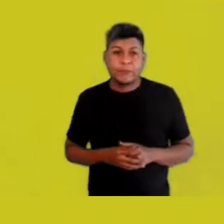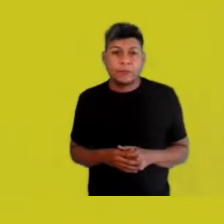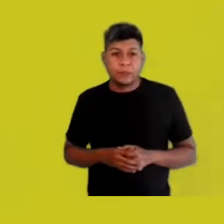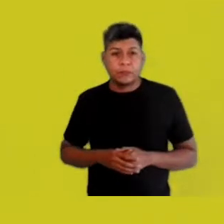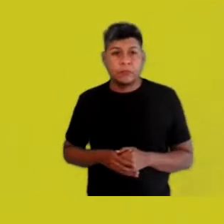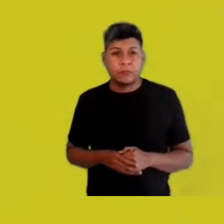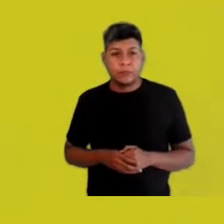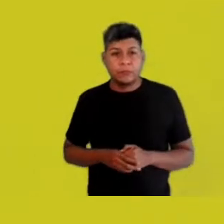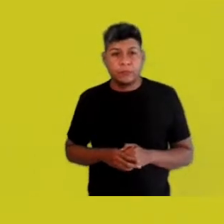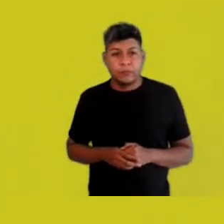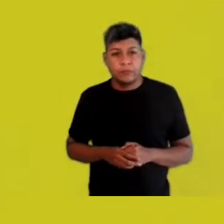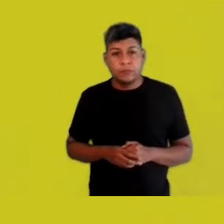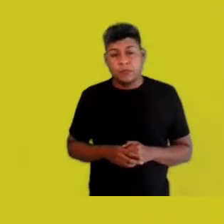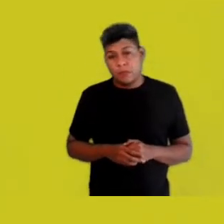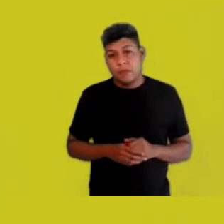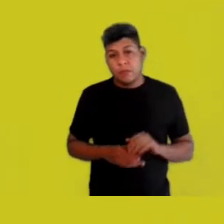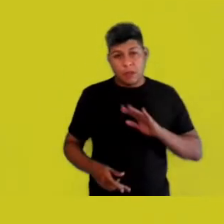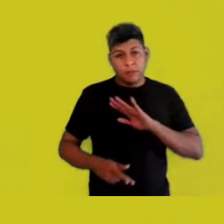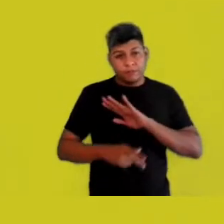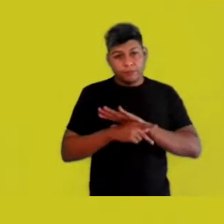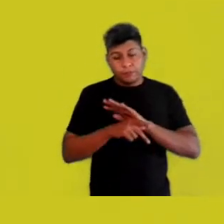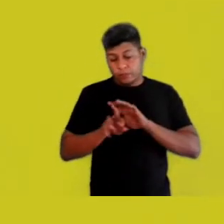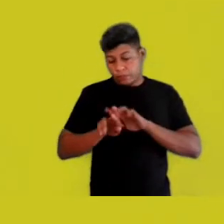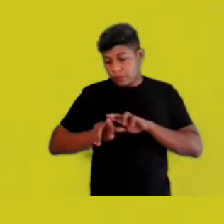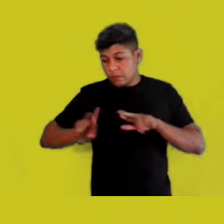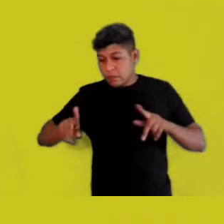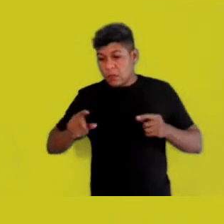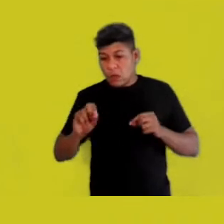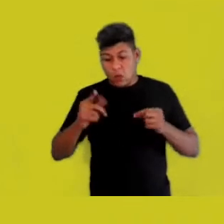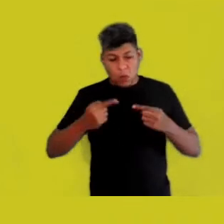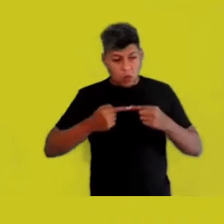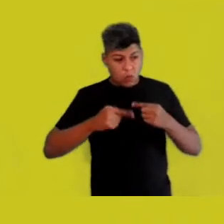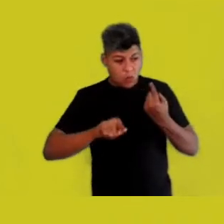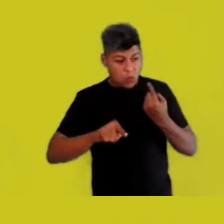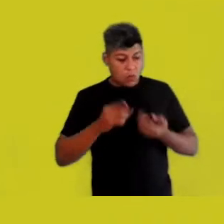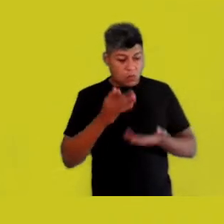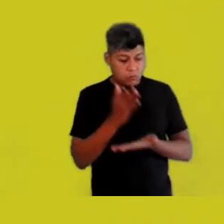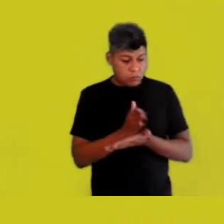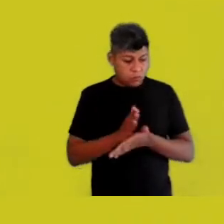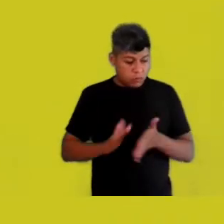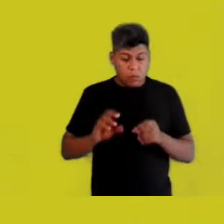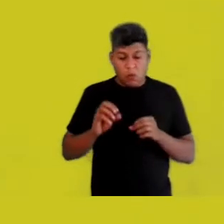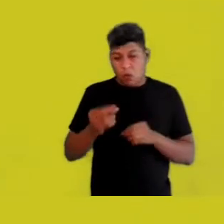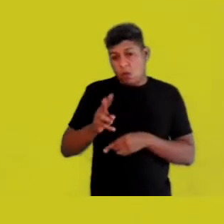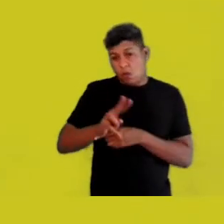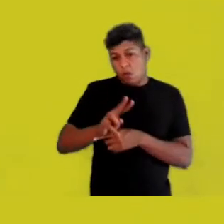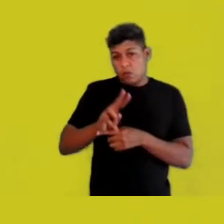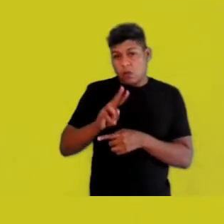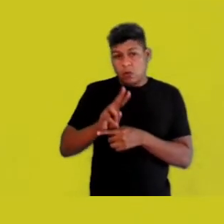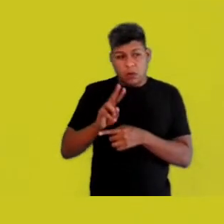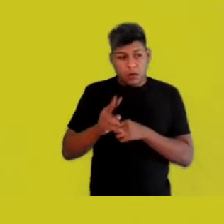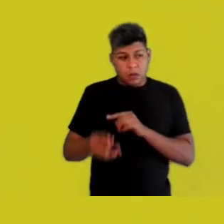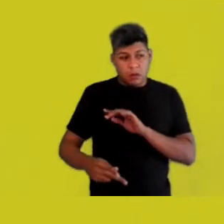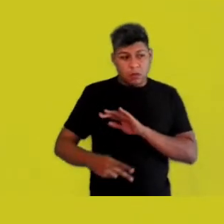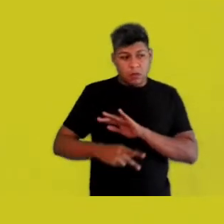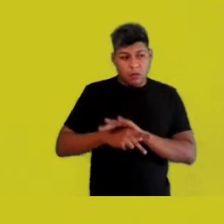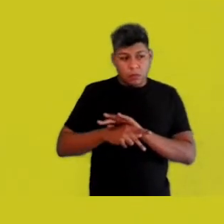Therefore, secondary, susceptible to destruction or control by a supposed true form of existence and knowledge,